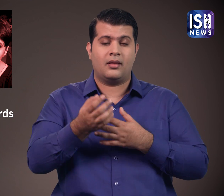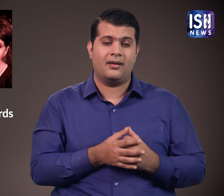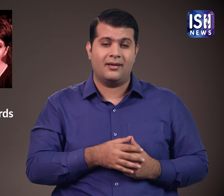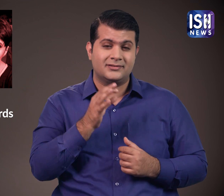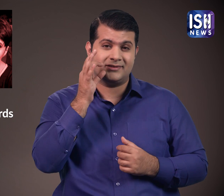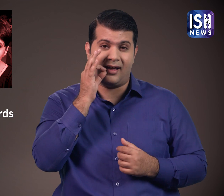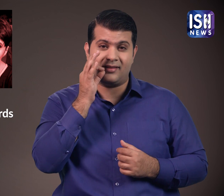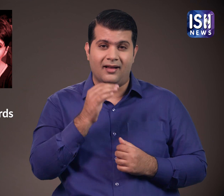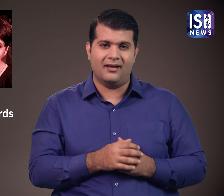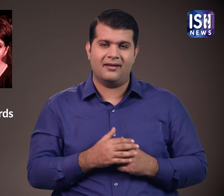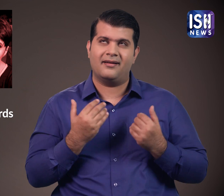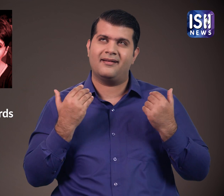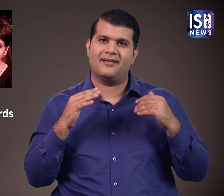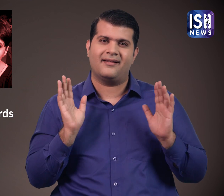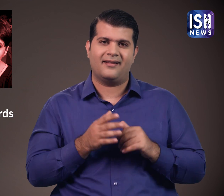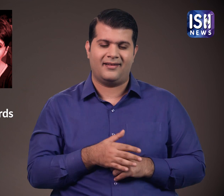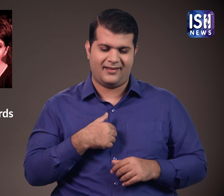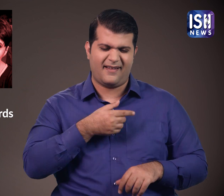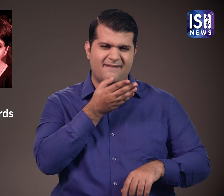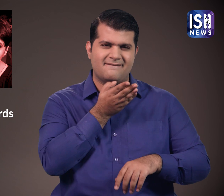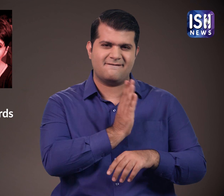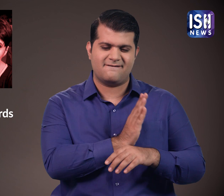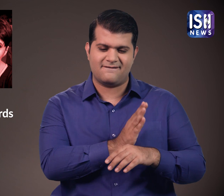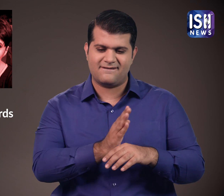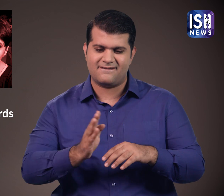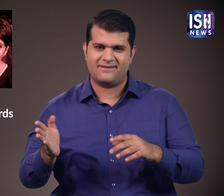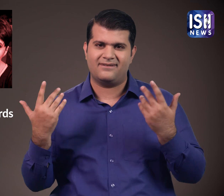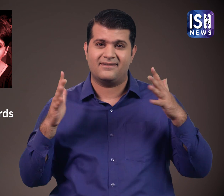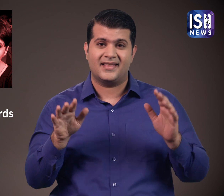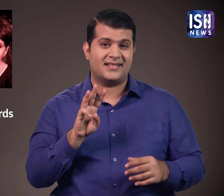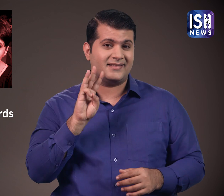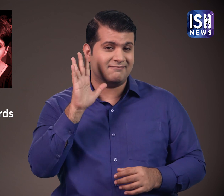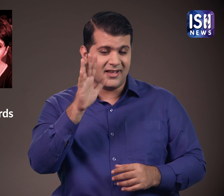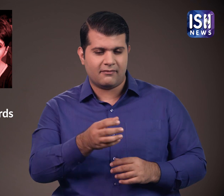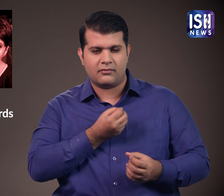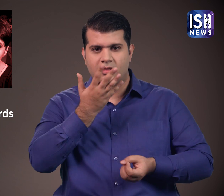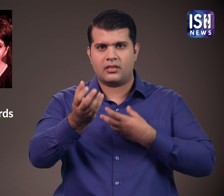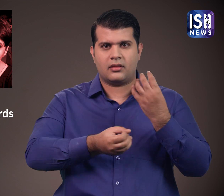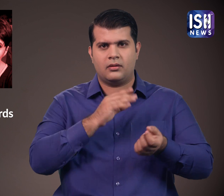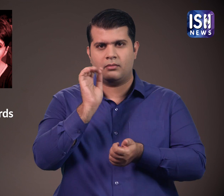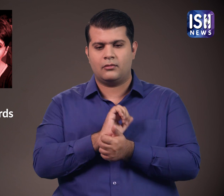In a drunken stupor he said he had chopped her into pieces and disposed the body.